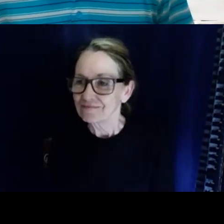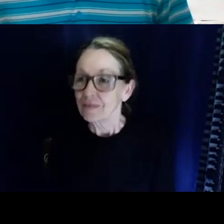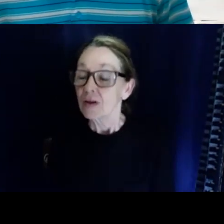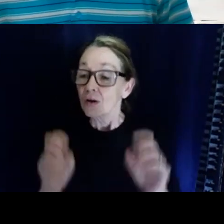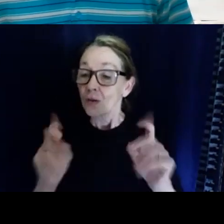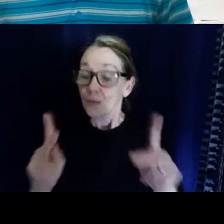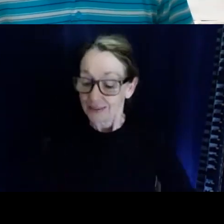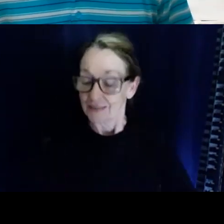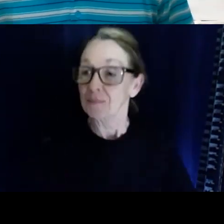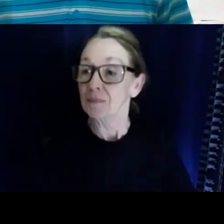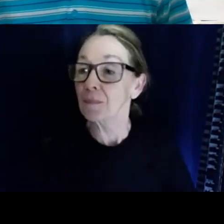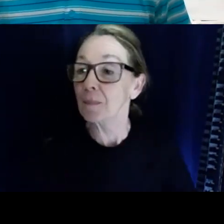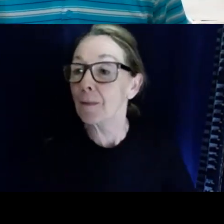IF NOT, IF YOU NEED A BREAK, PLEASE LET ME KNOW AND WE'LL GIVE YOU 5, 10 MINUTES, 15, HOWEVER YOU NEED.